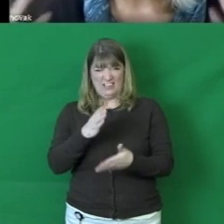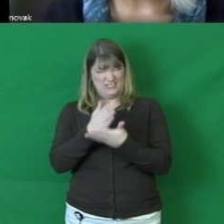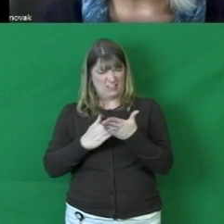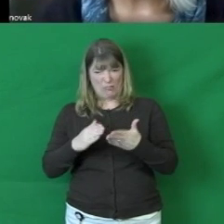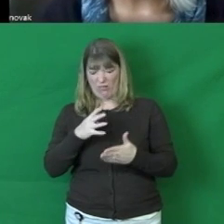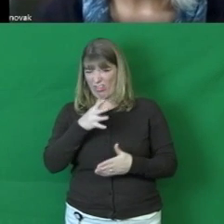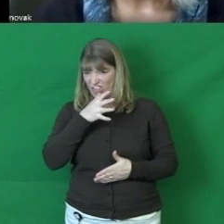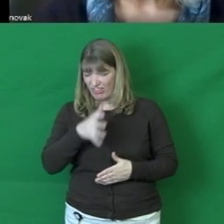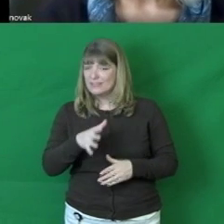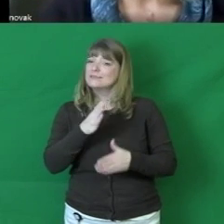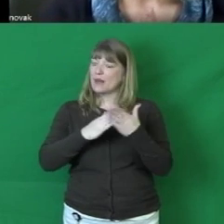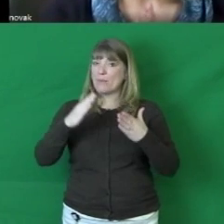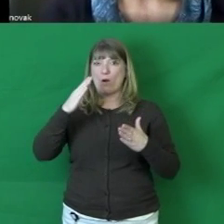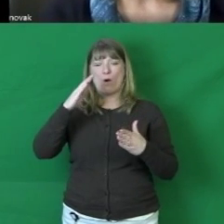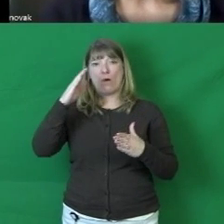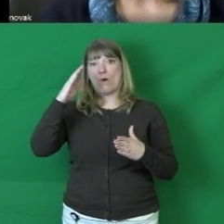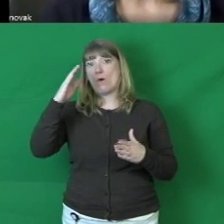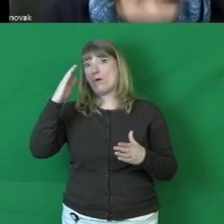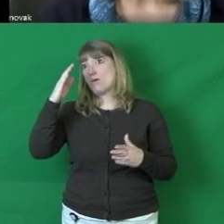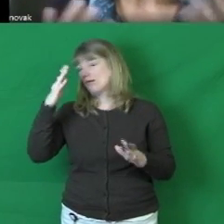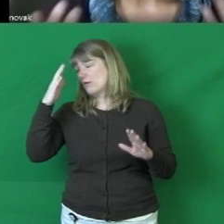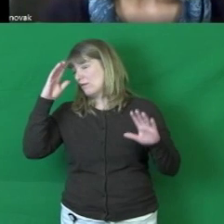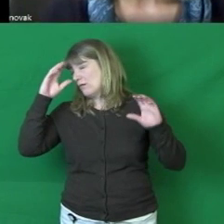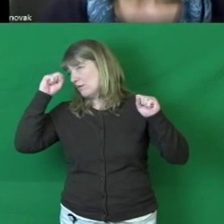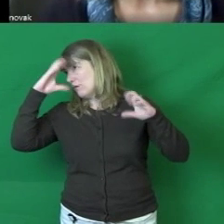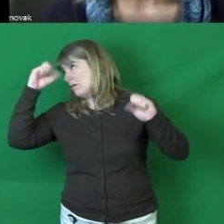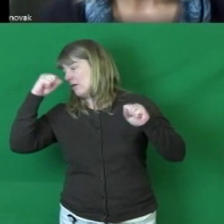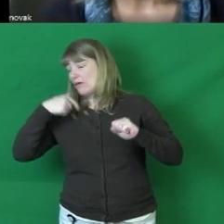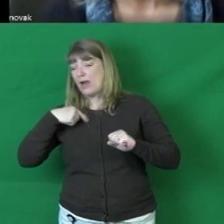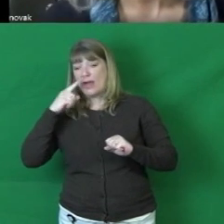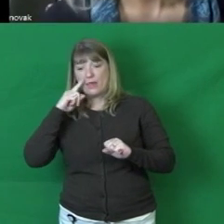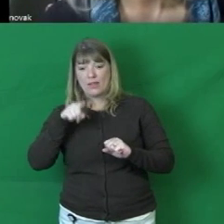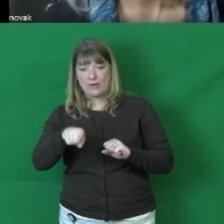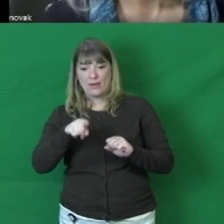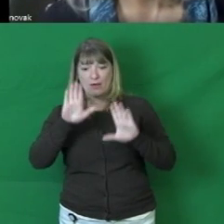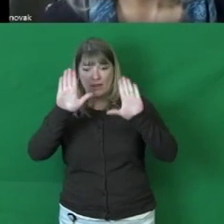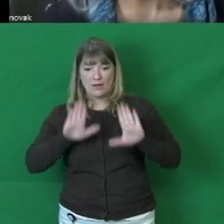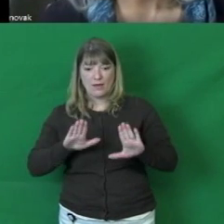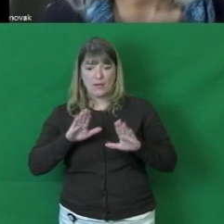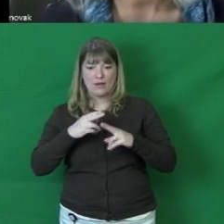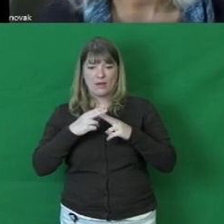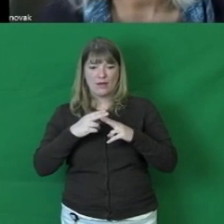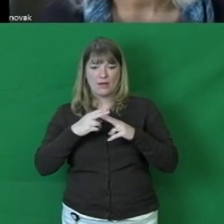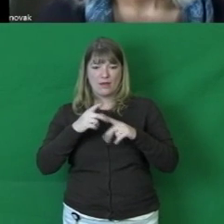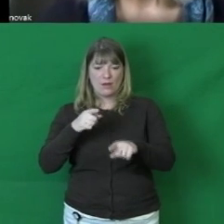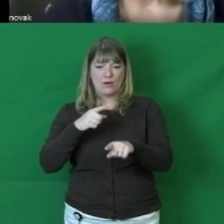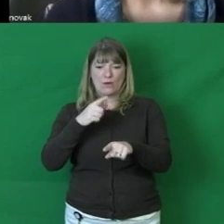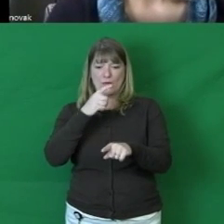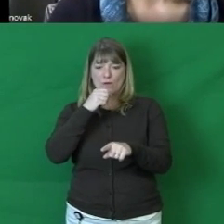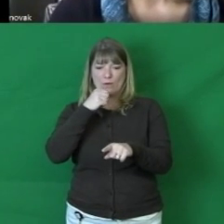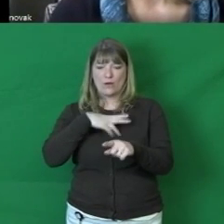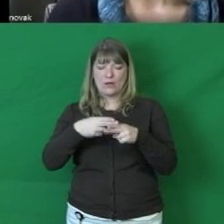are ingenious. Someone, that I'd like to point out, whom I think is a genius, is Kelly Greer,